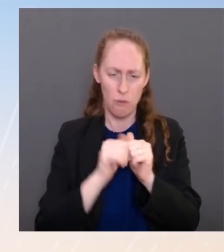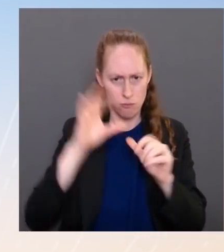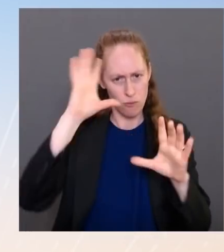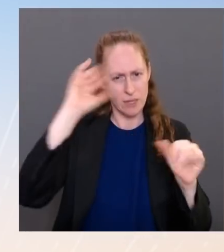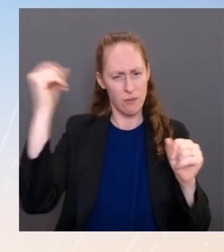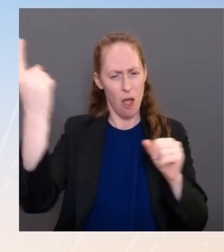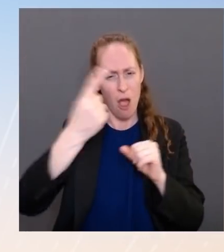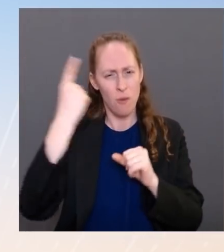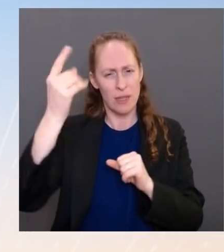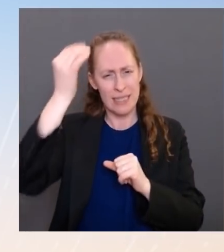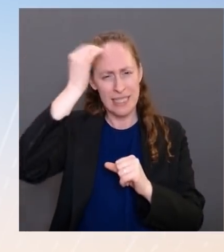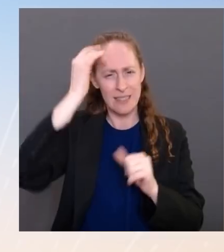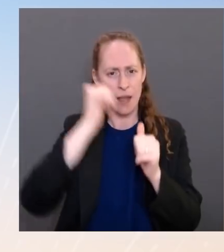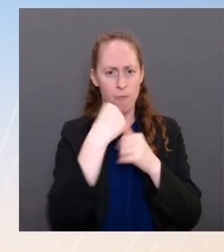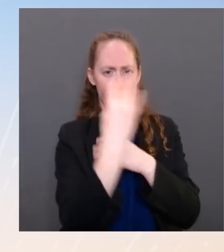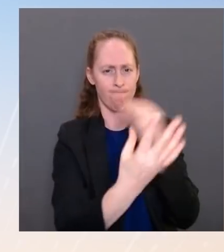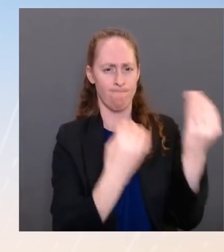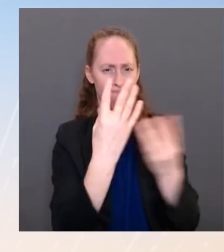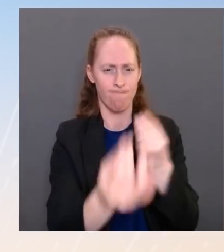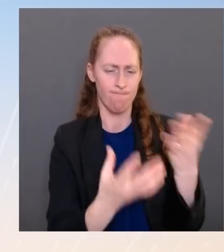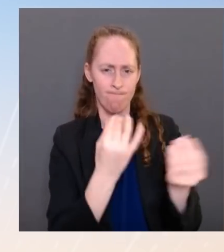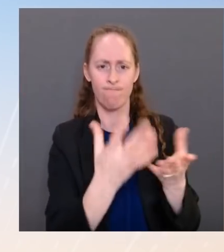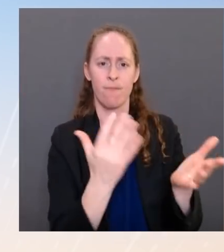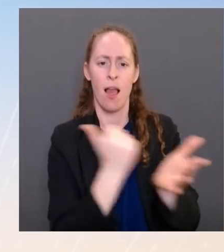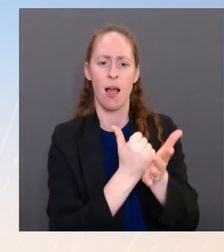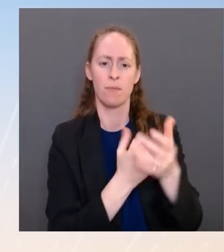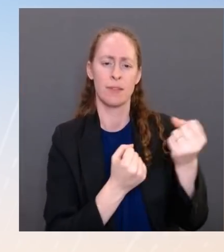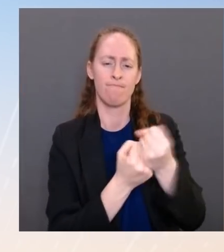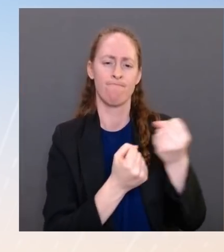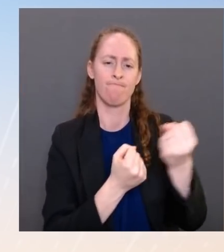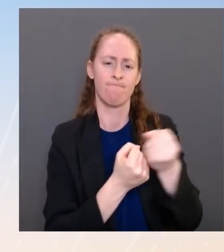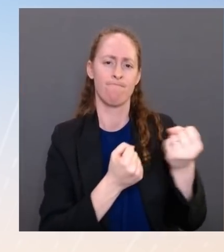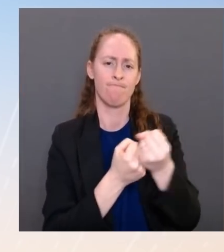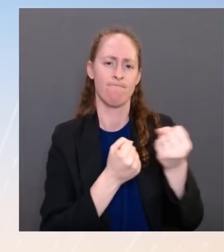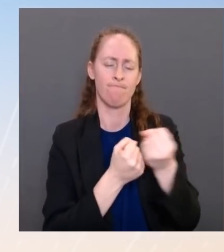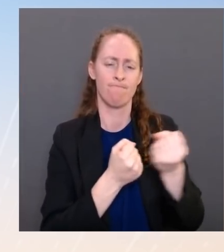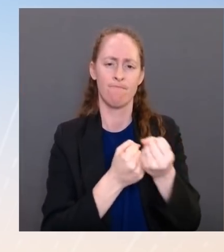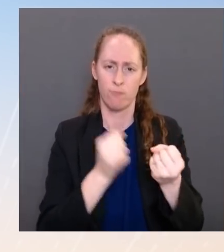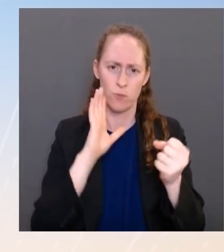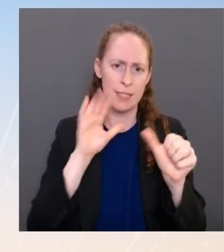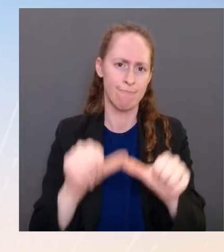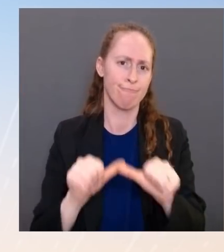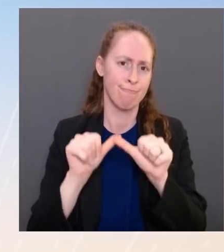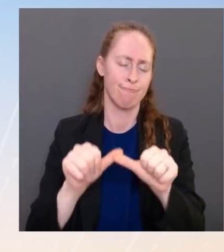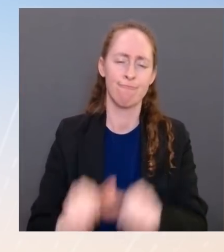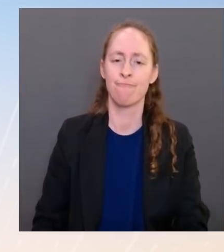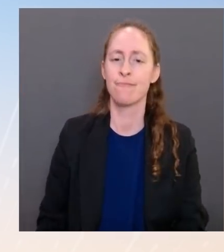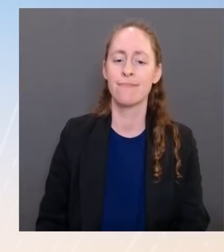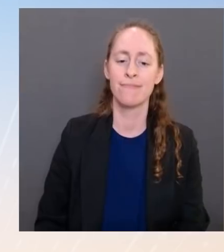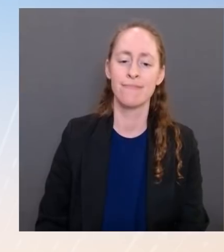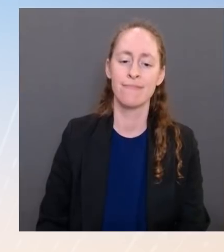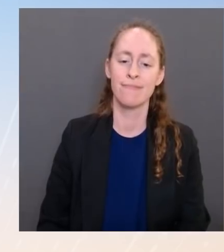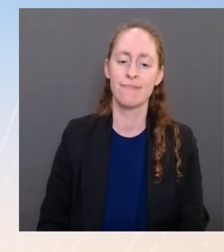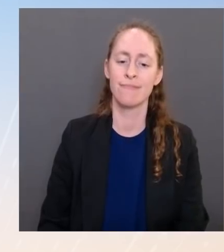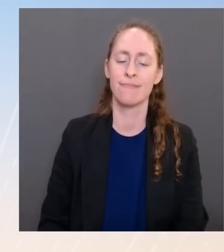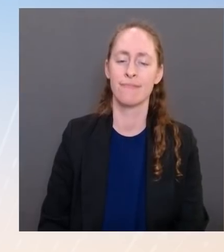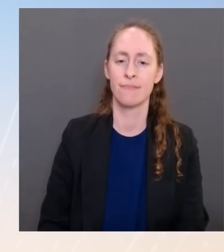The Press: And speaking of inflation, is he concerned at all that widespread loan forgiveness would actually increase inflation and further exacerbate it by pumping money into the economy